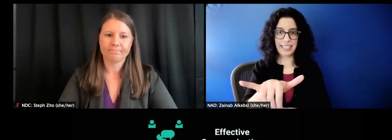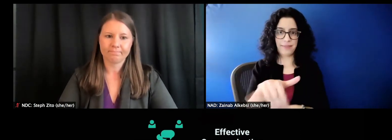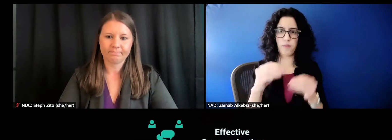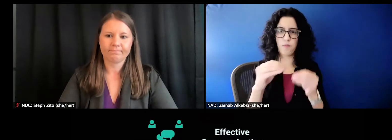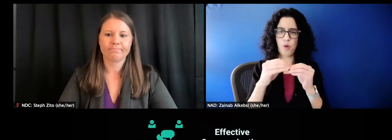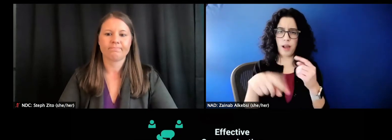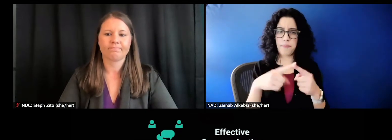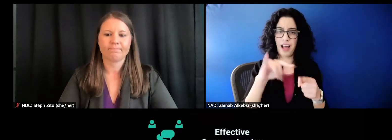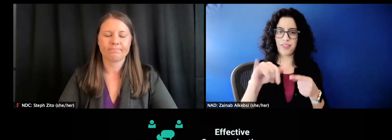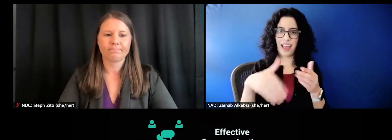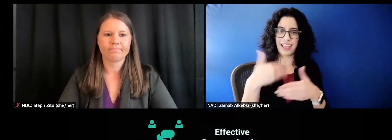More about that on the next slide.